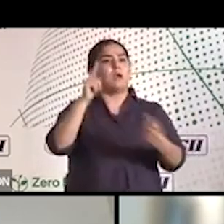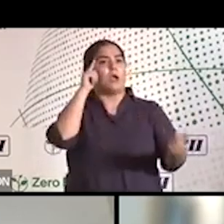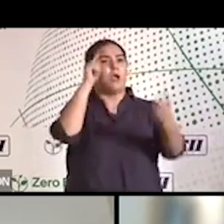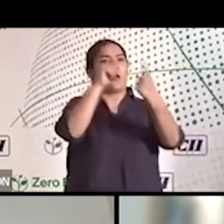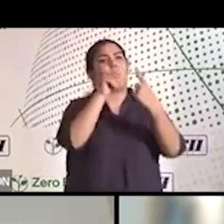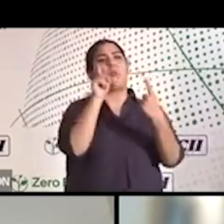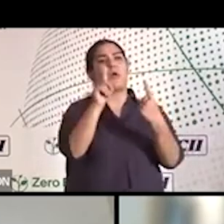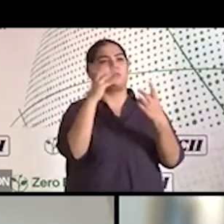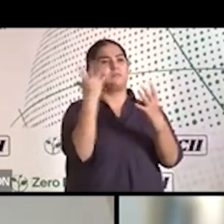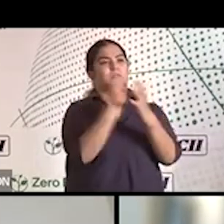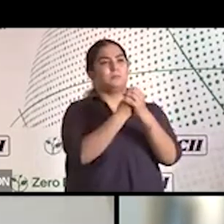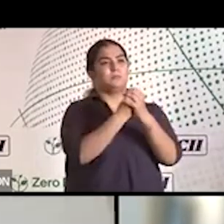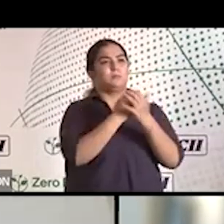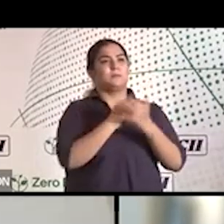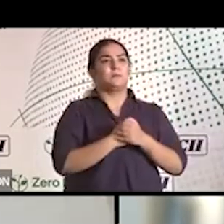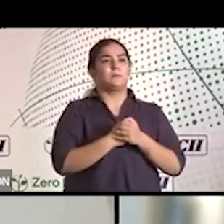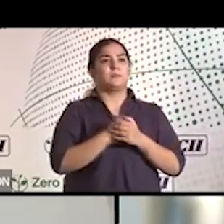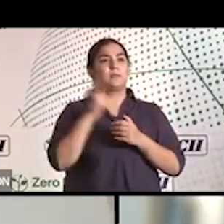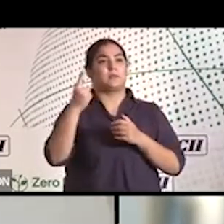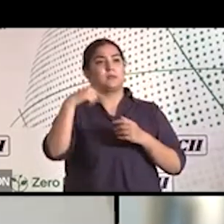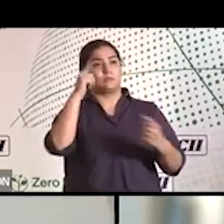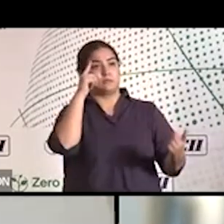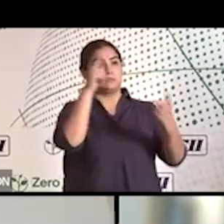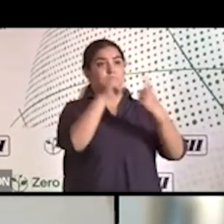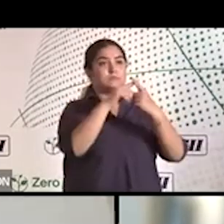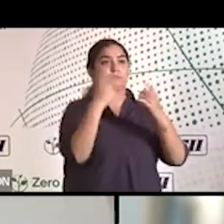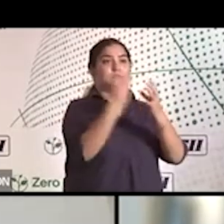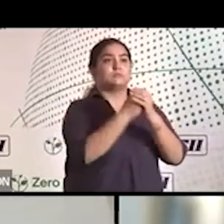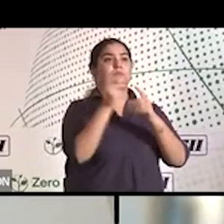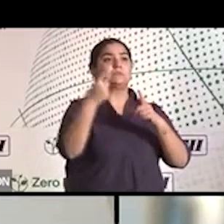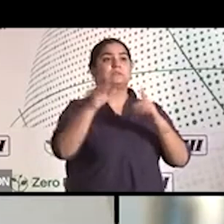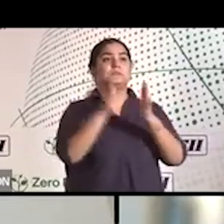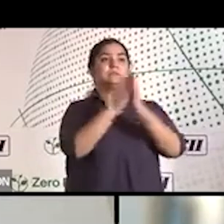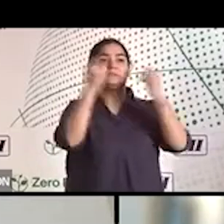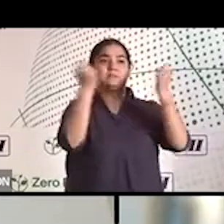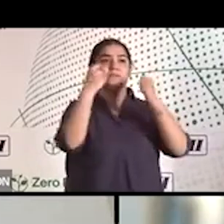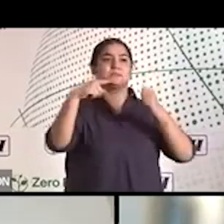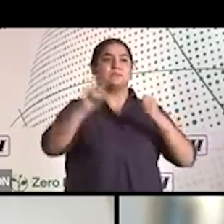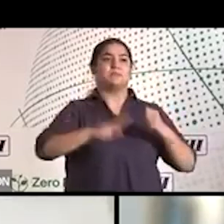if you look at it, the common goal of sustainability is clear.